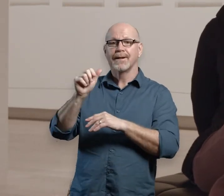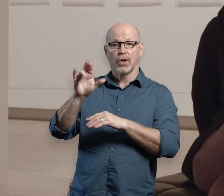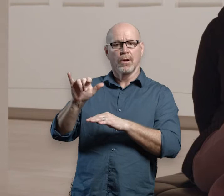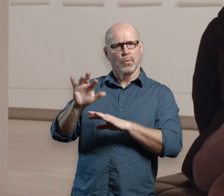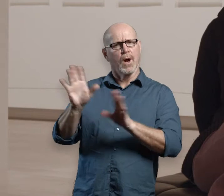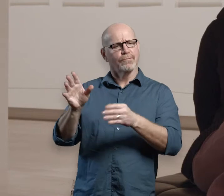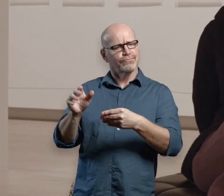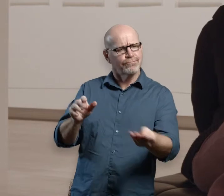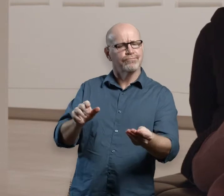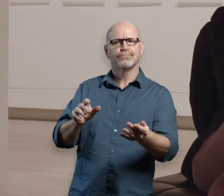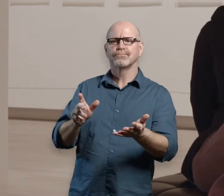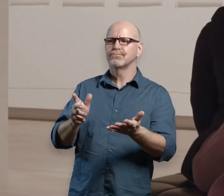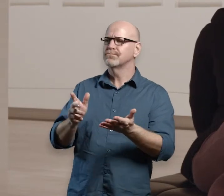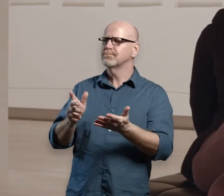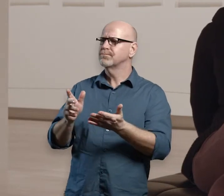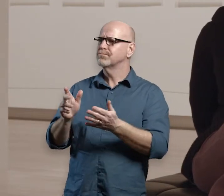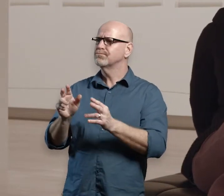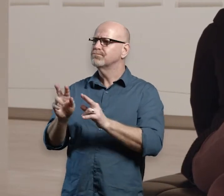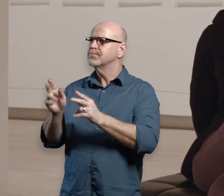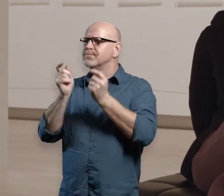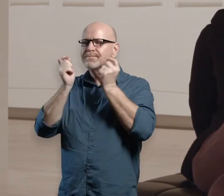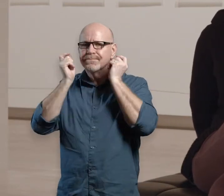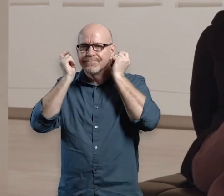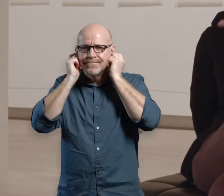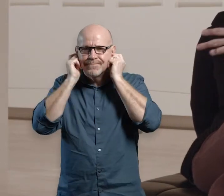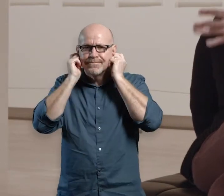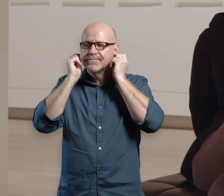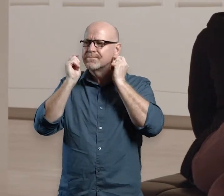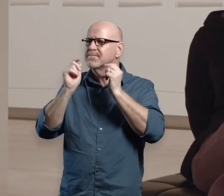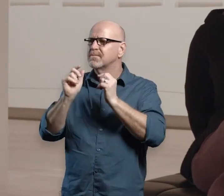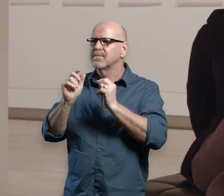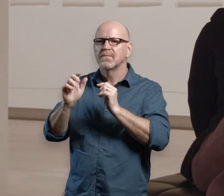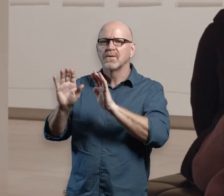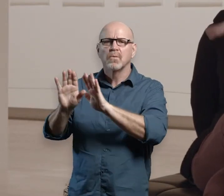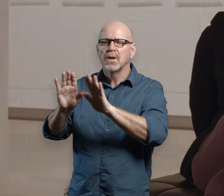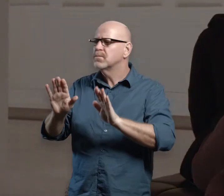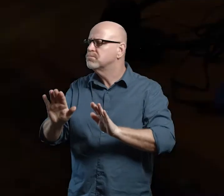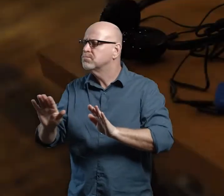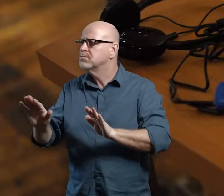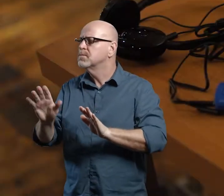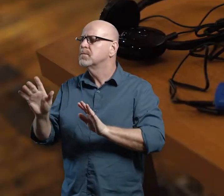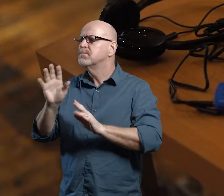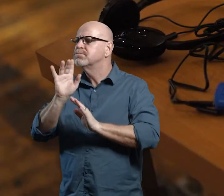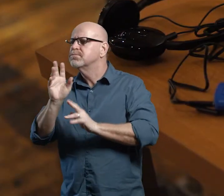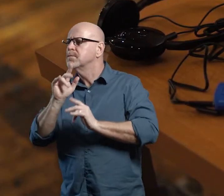be handed a device that will visually describe everything that is on the wall. Eliza is still talking.